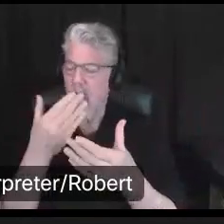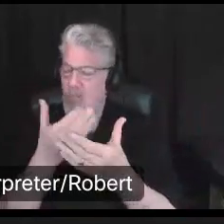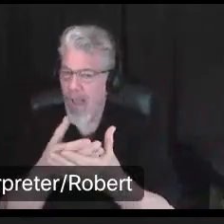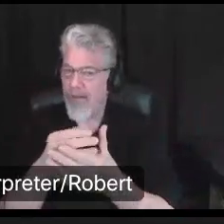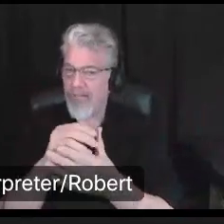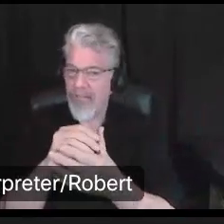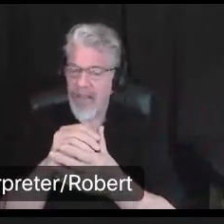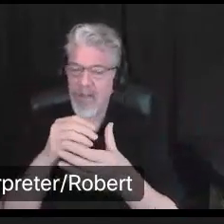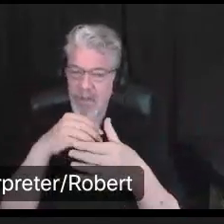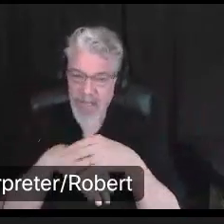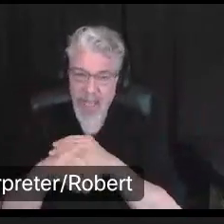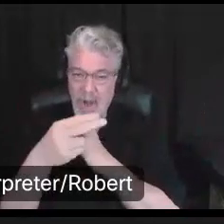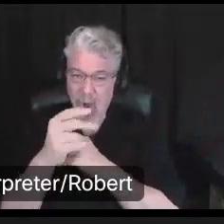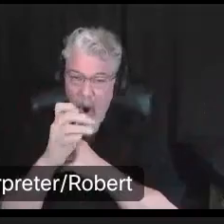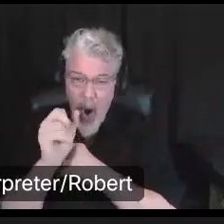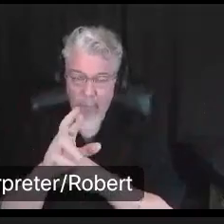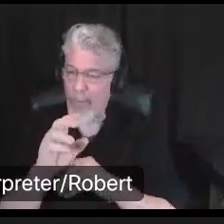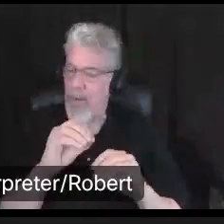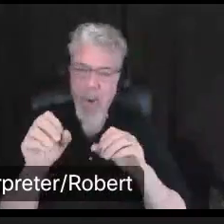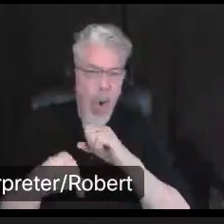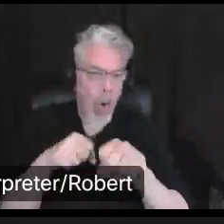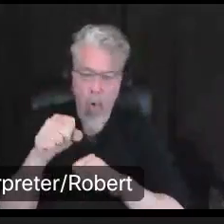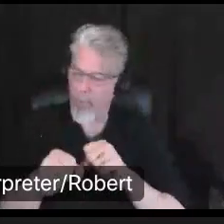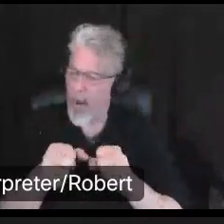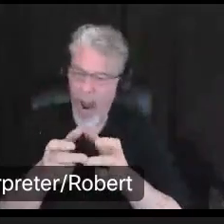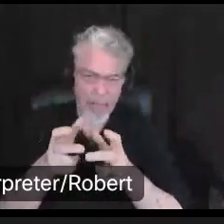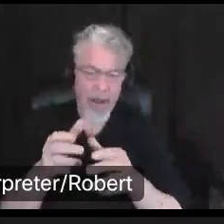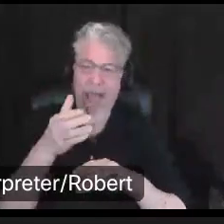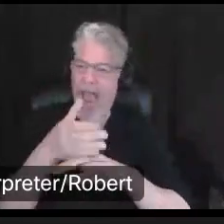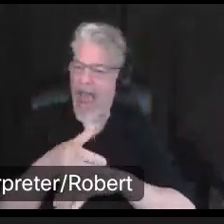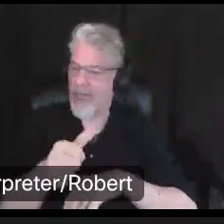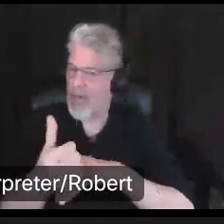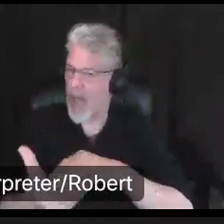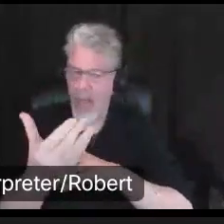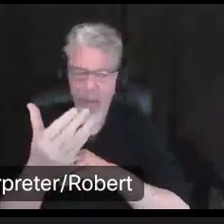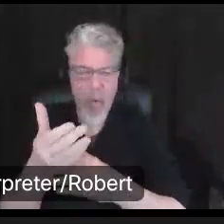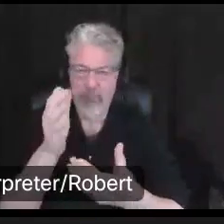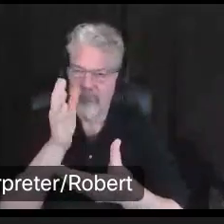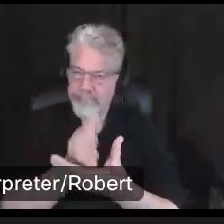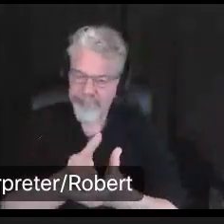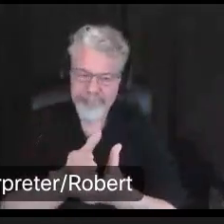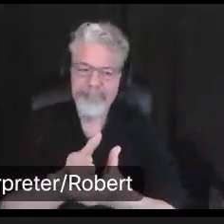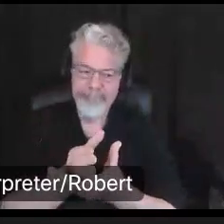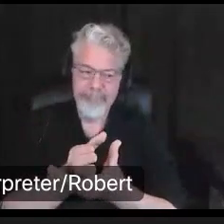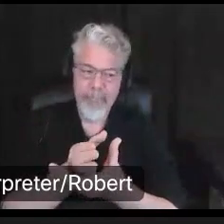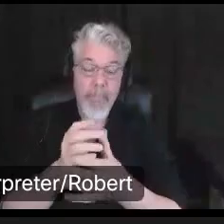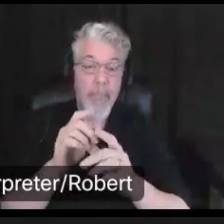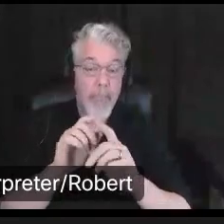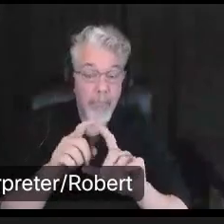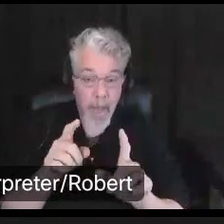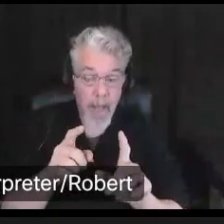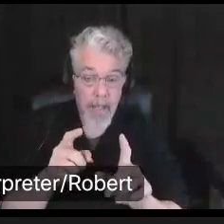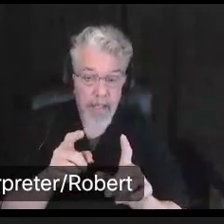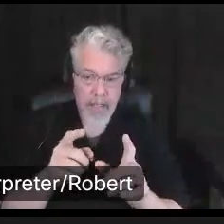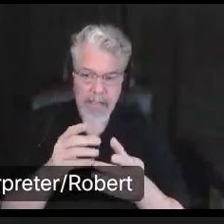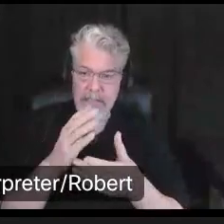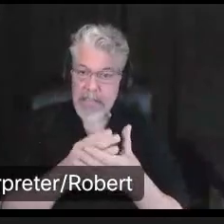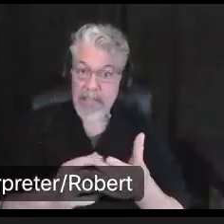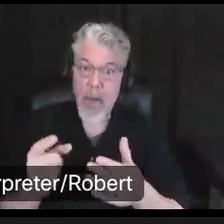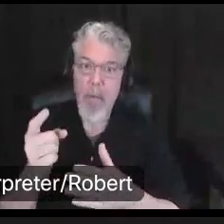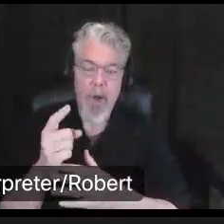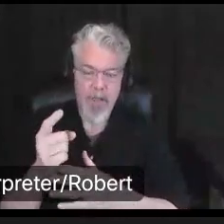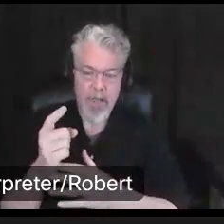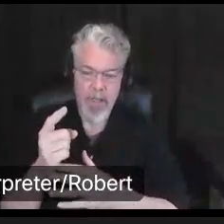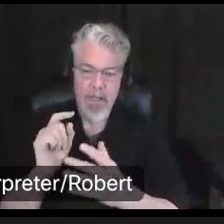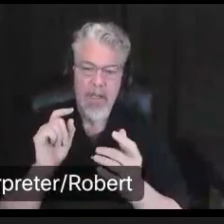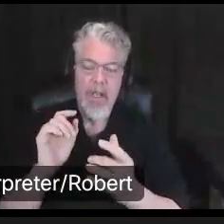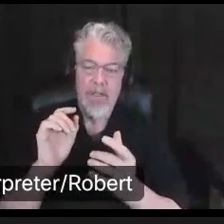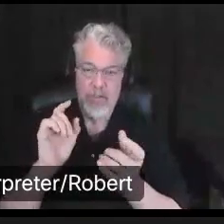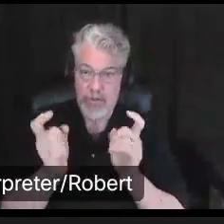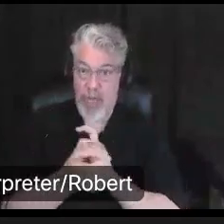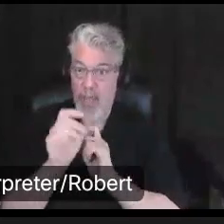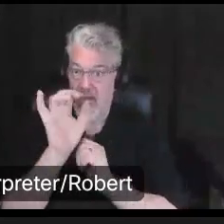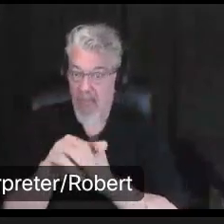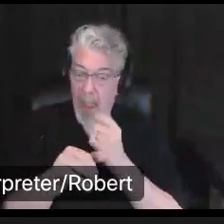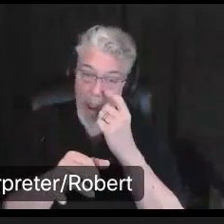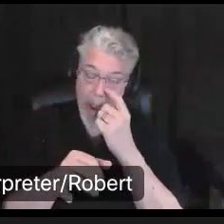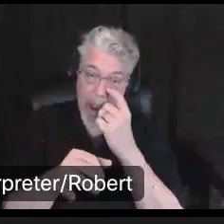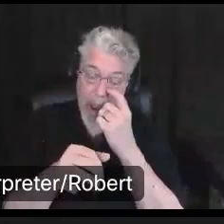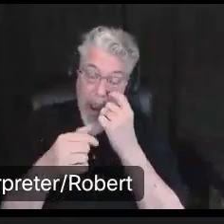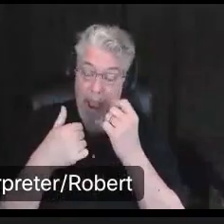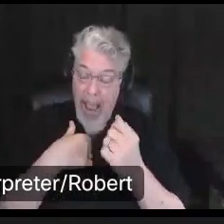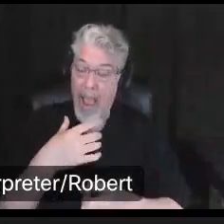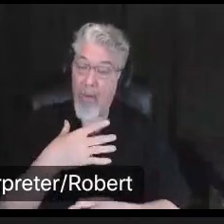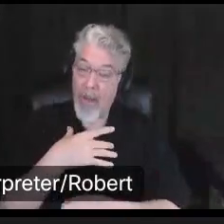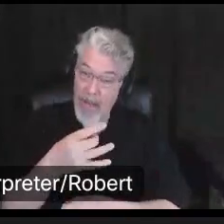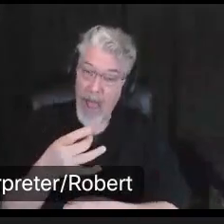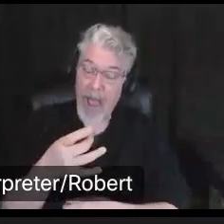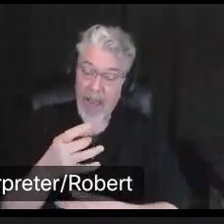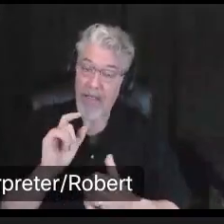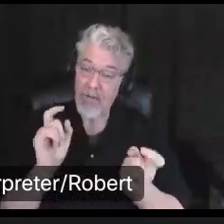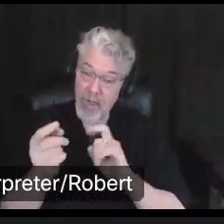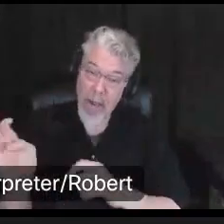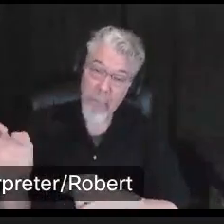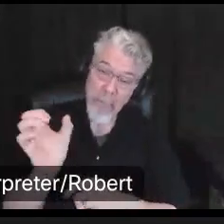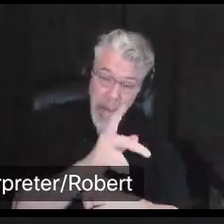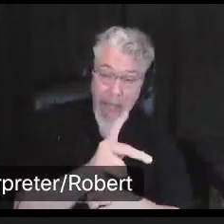There was NO bike riding after 10:00 A.M. but somebody changed it and I would like it to be changed back.